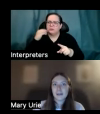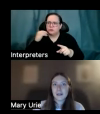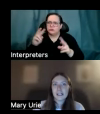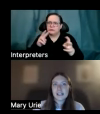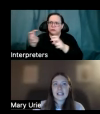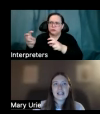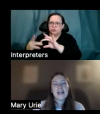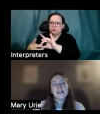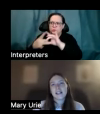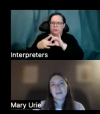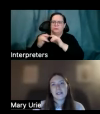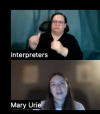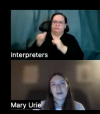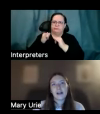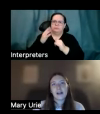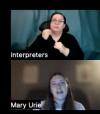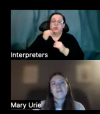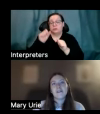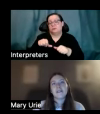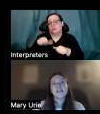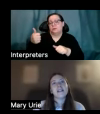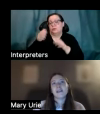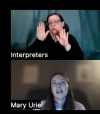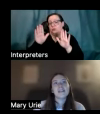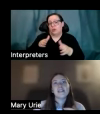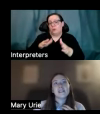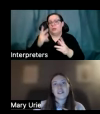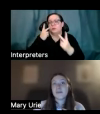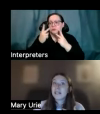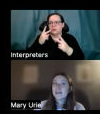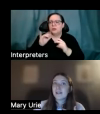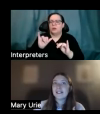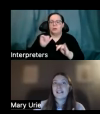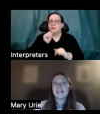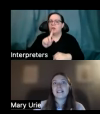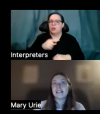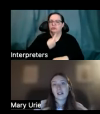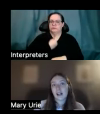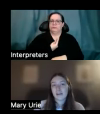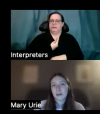experiencing, that can be a great way for you to see, okay, this isn't just me experiencing this, this is a lot of people